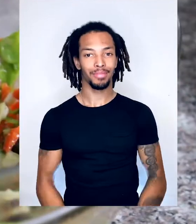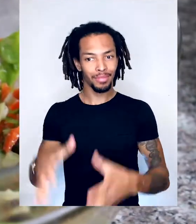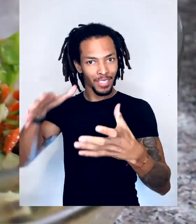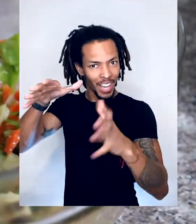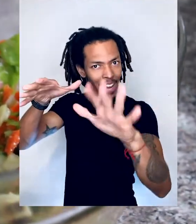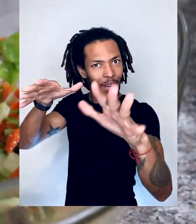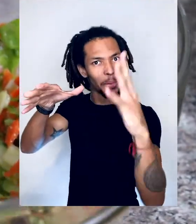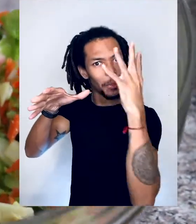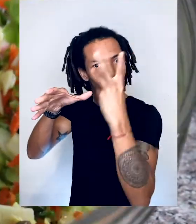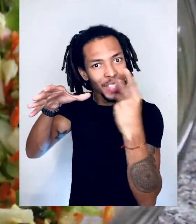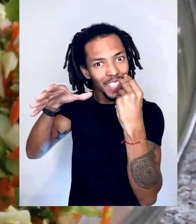Doesn't that look pretty?